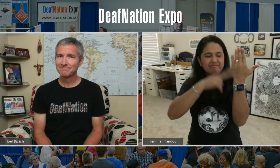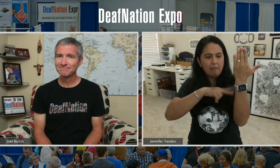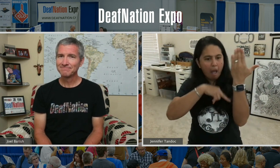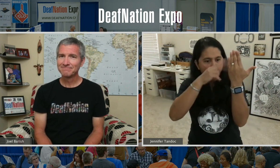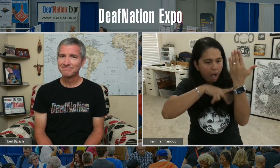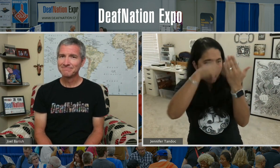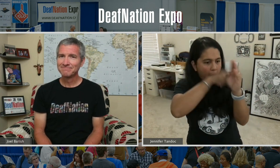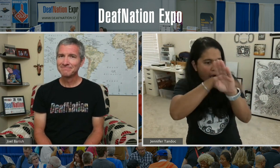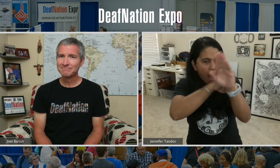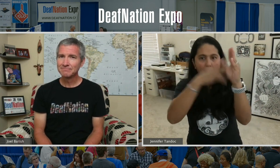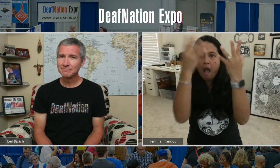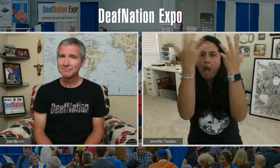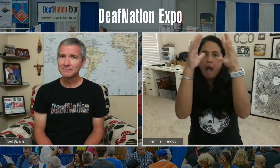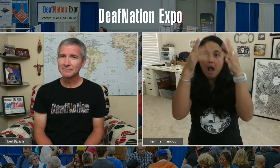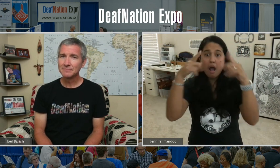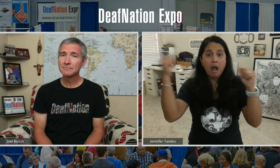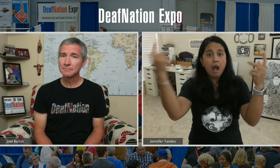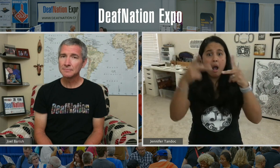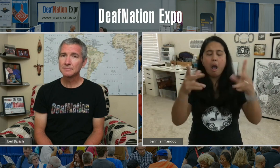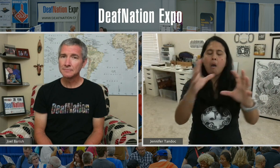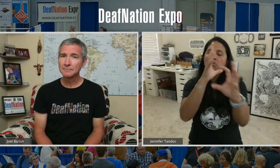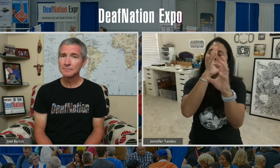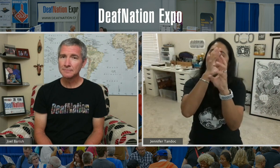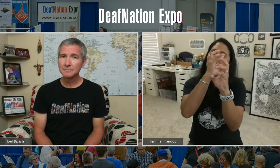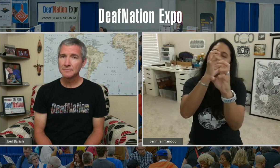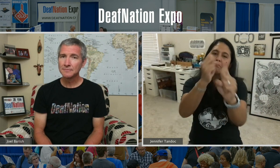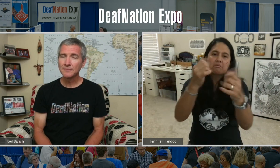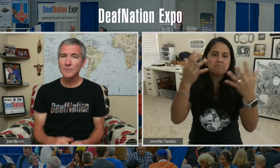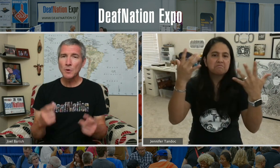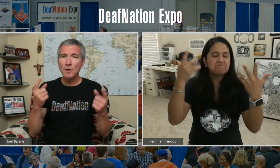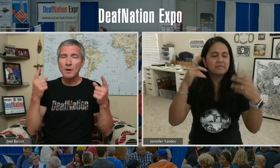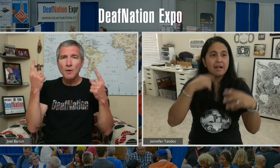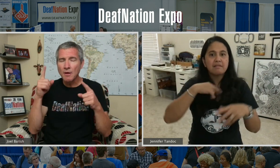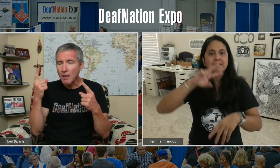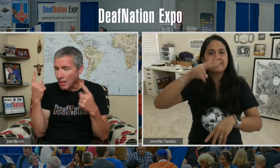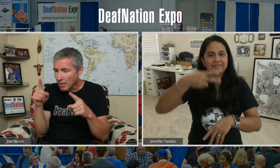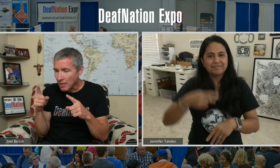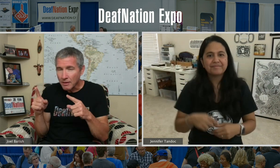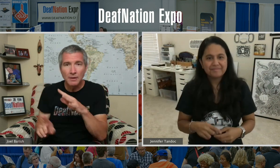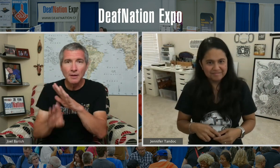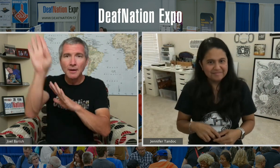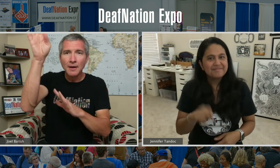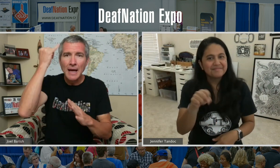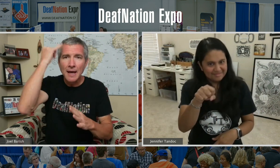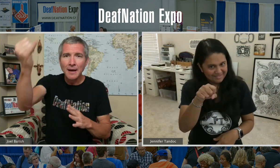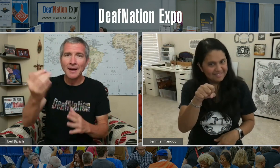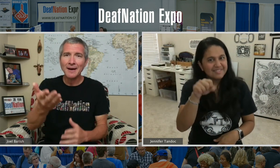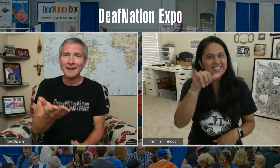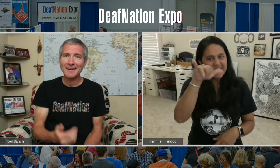to paint my arms and that was fascinating to people. That led to that idea!